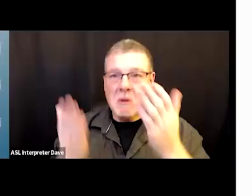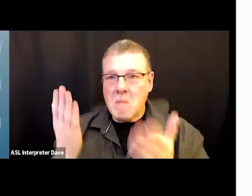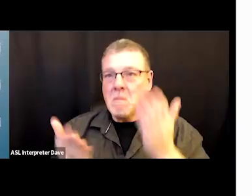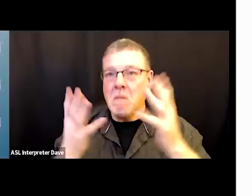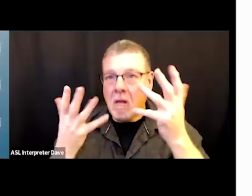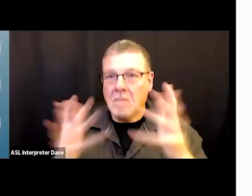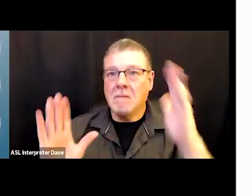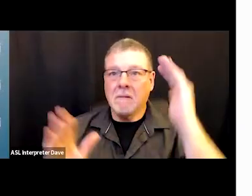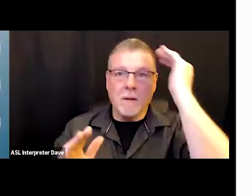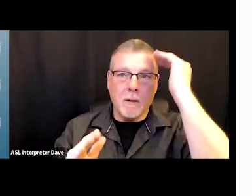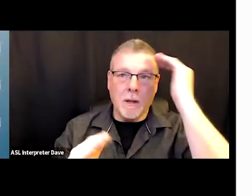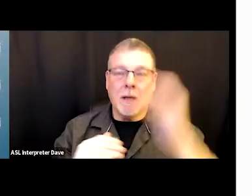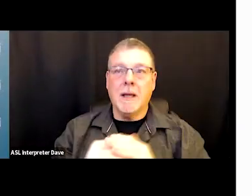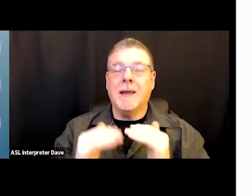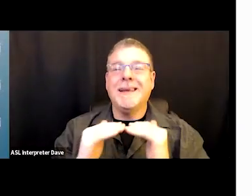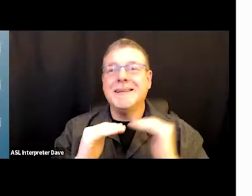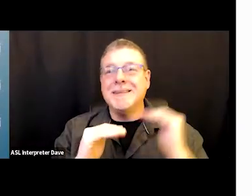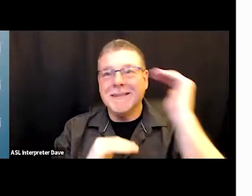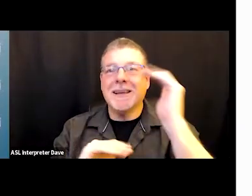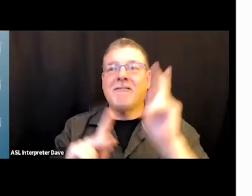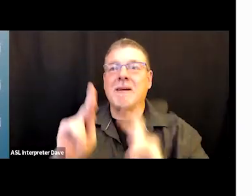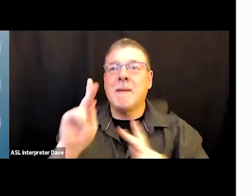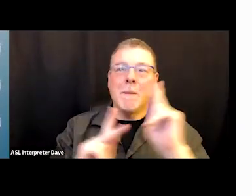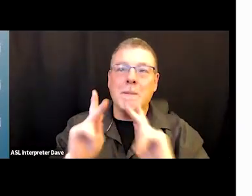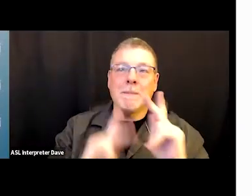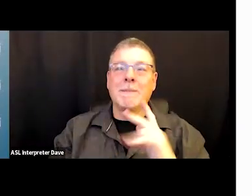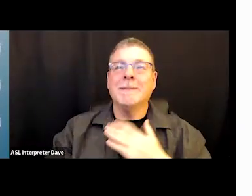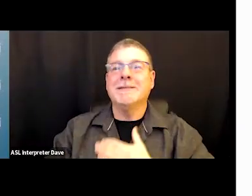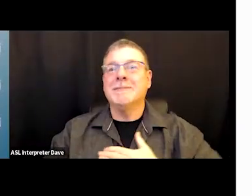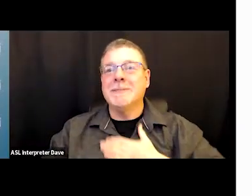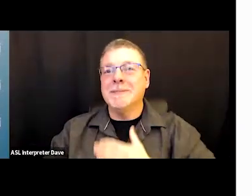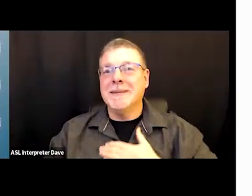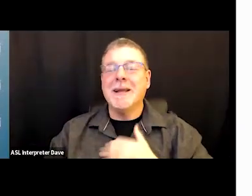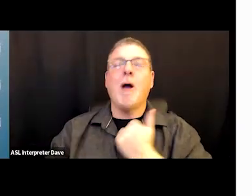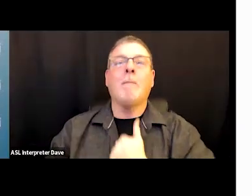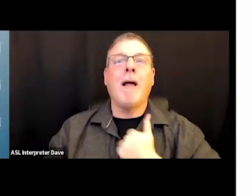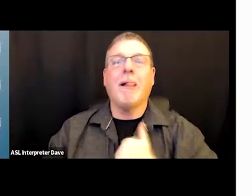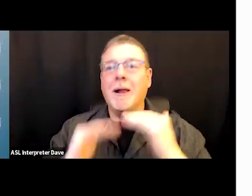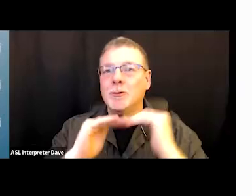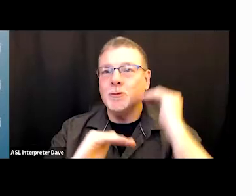is excessive people-pleasing, over-apologizing, hyper-compliance.